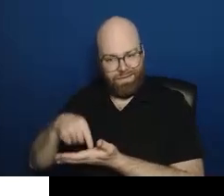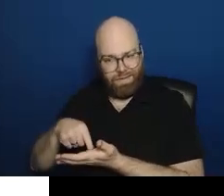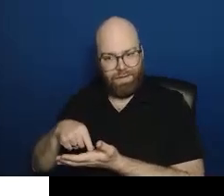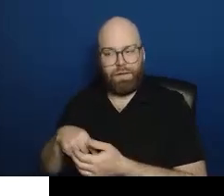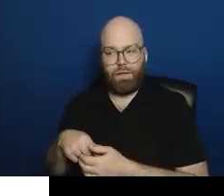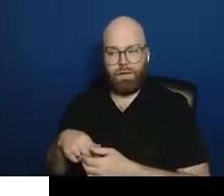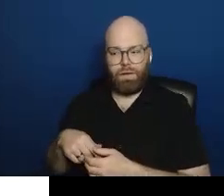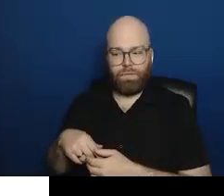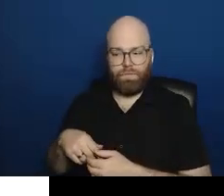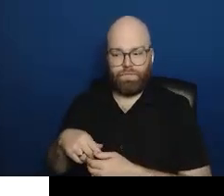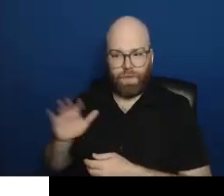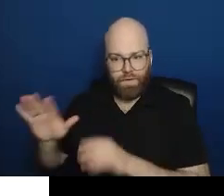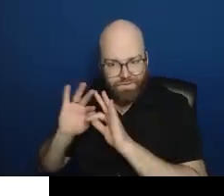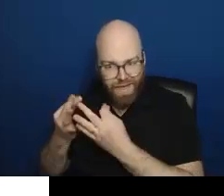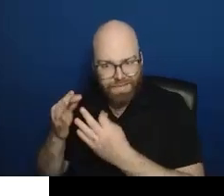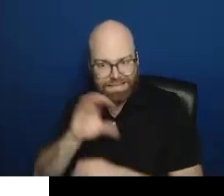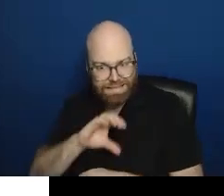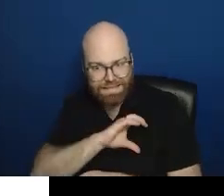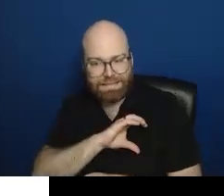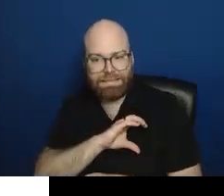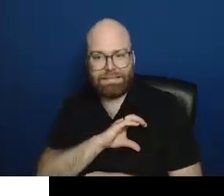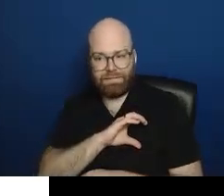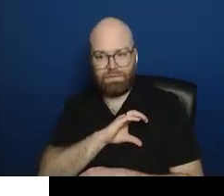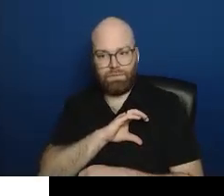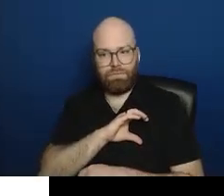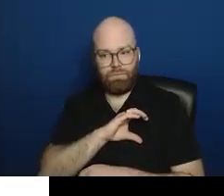We had proof that they it was their child, and they were given,